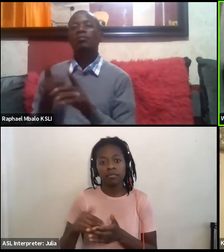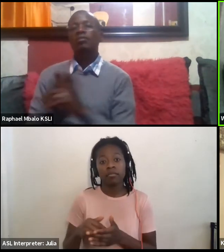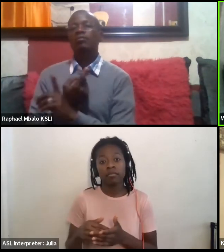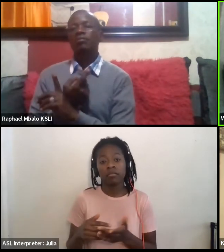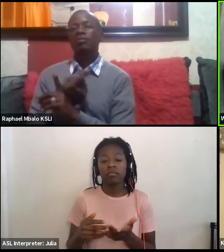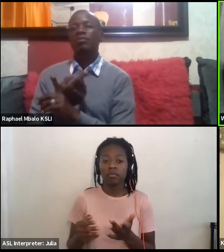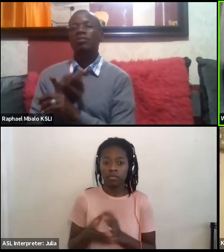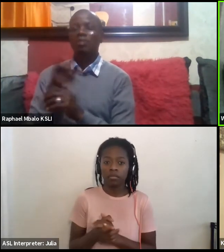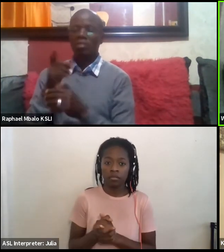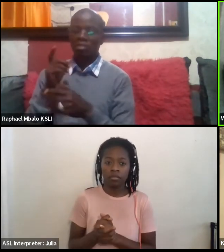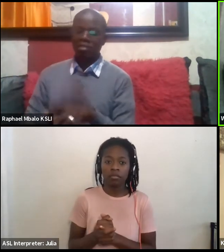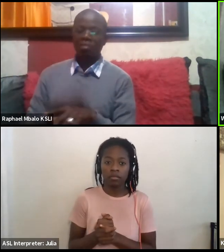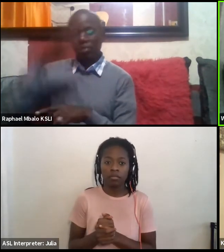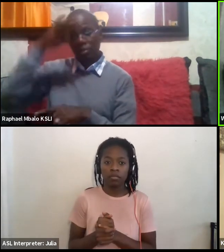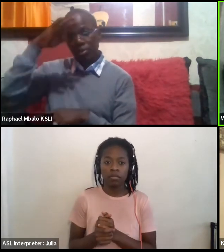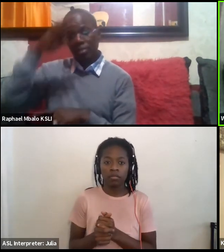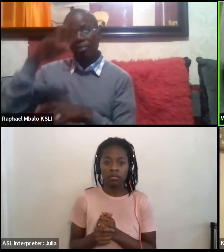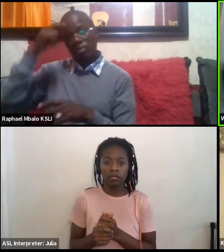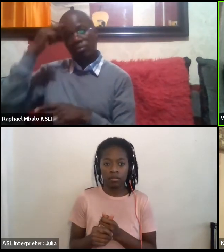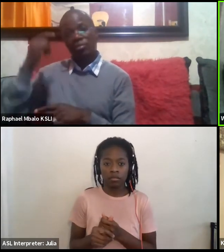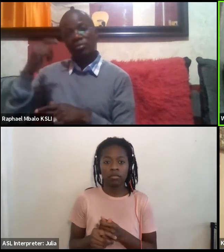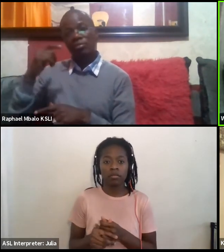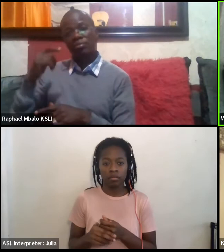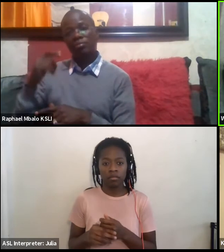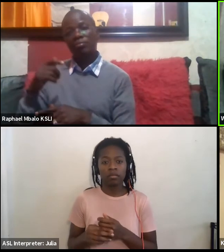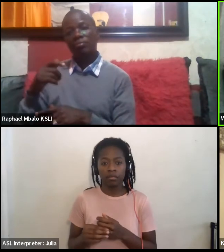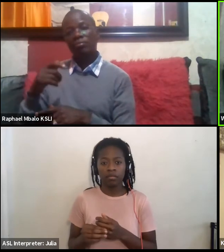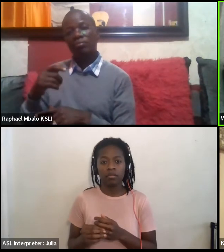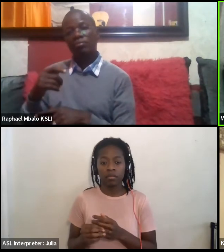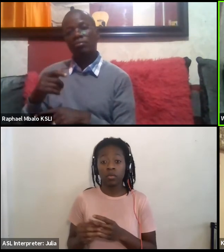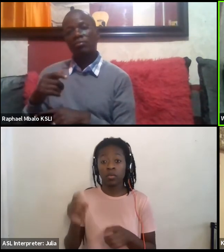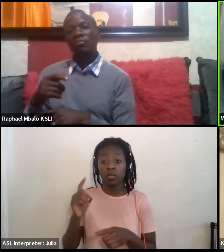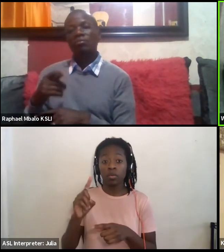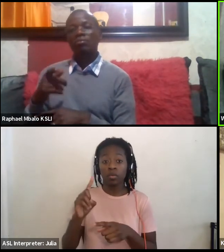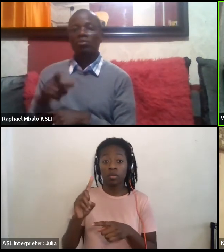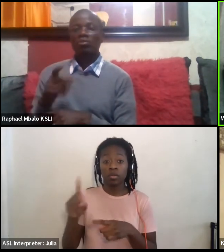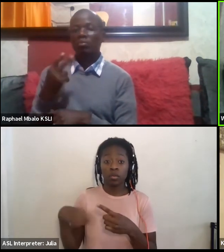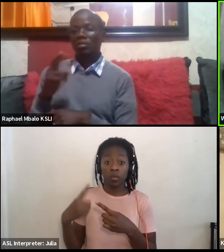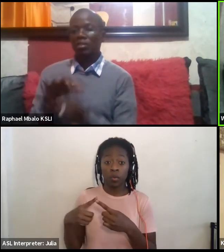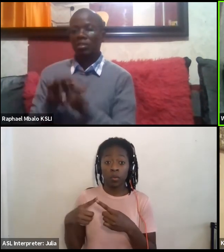cause once you're there and there is the pressure, there are lots of things that change,